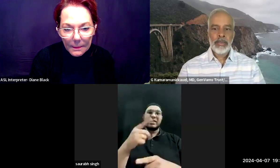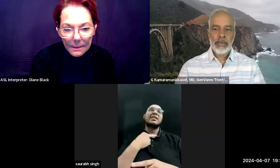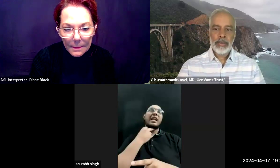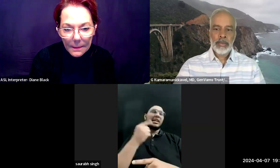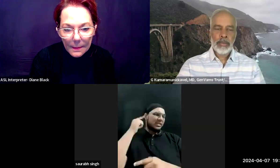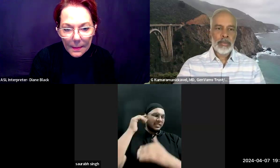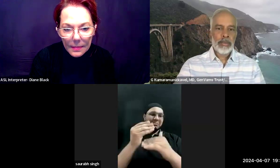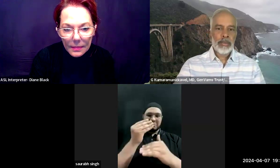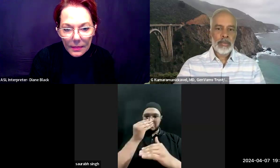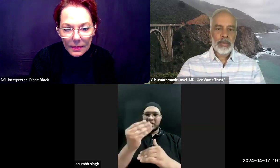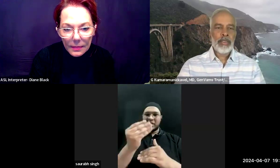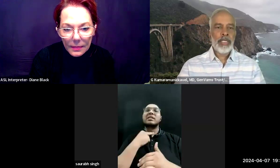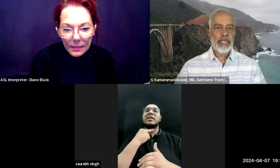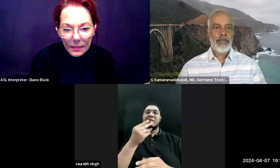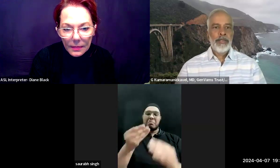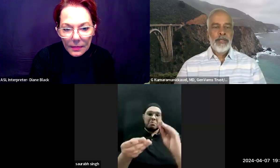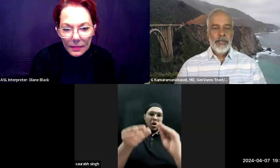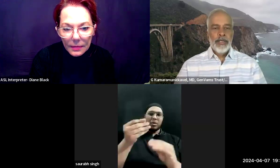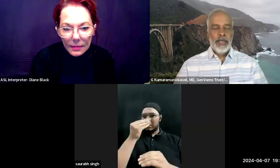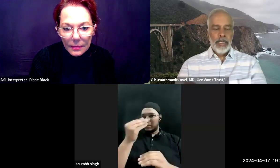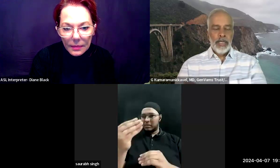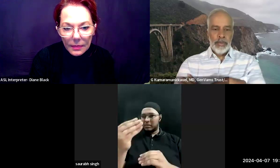speak a little louder. Thank you.